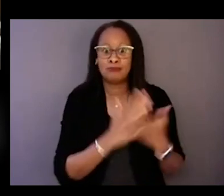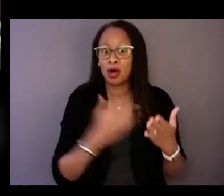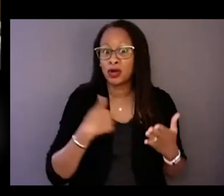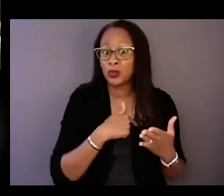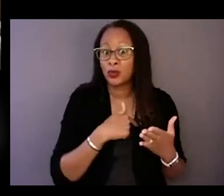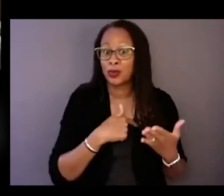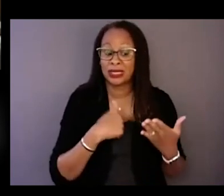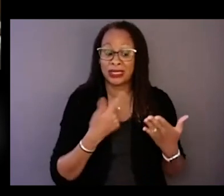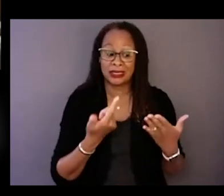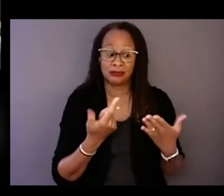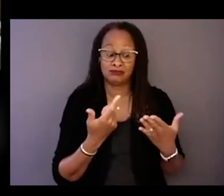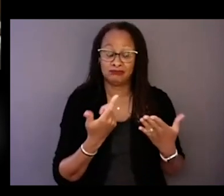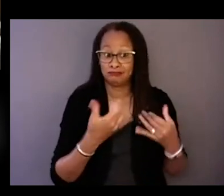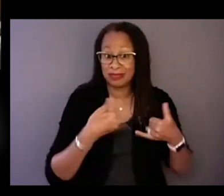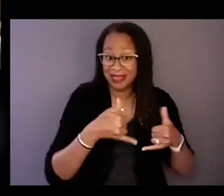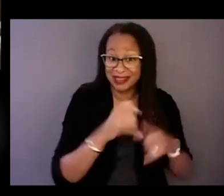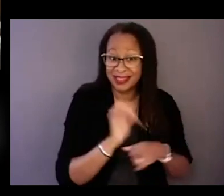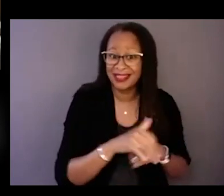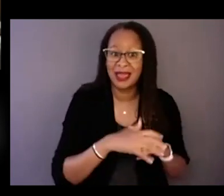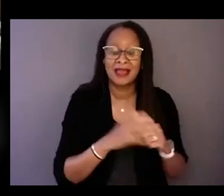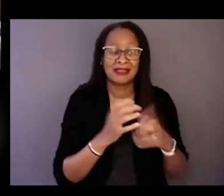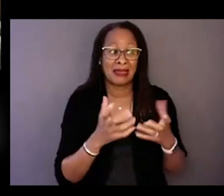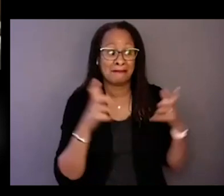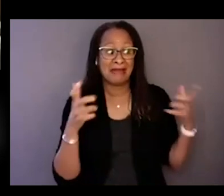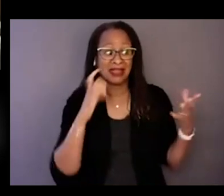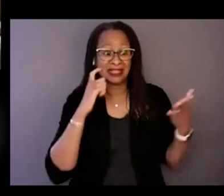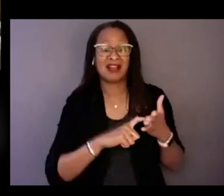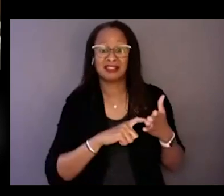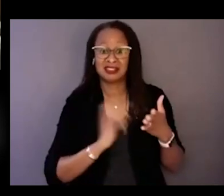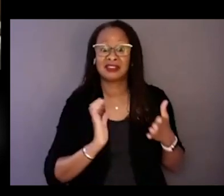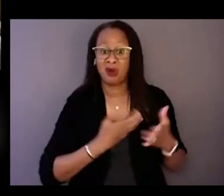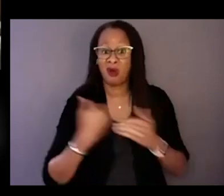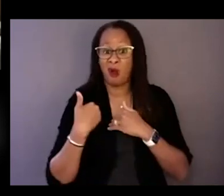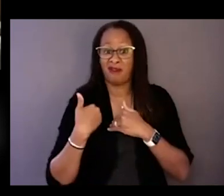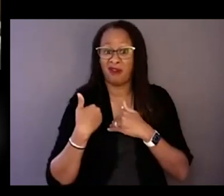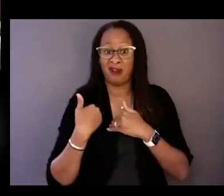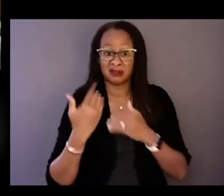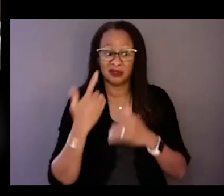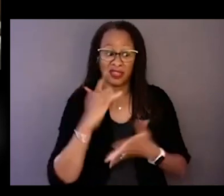of complicity was something I'd never seen before. There was nothing that I saw that was defensive.